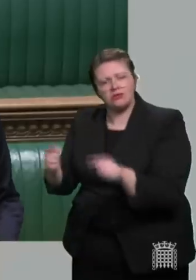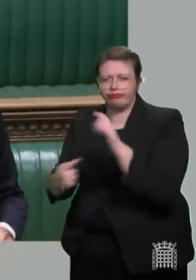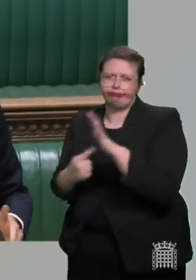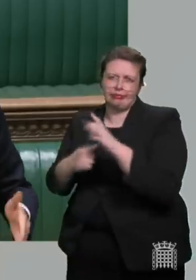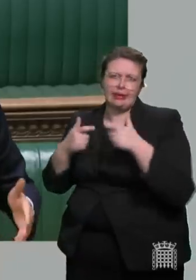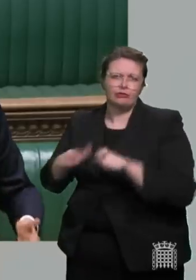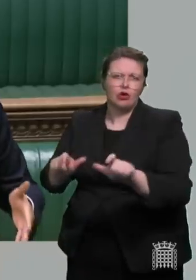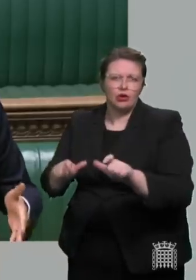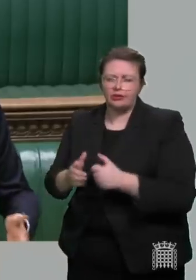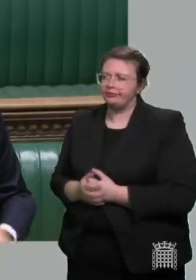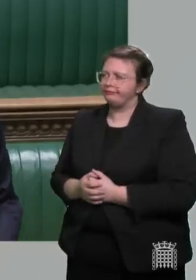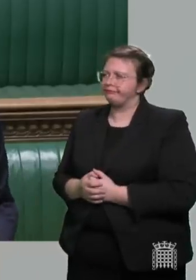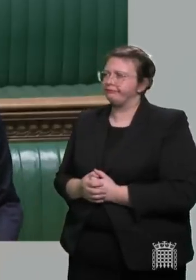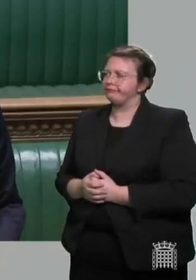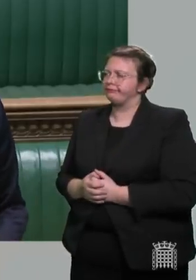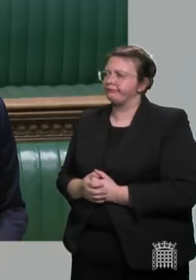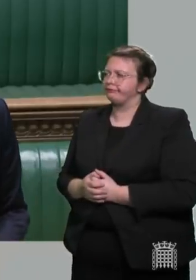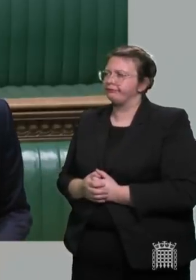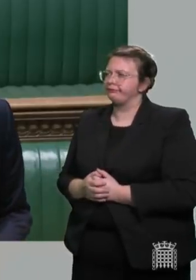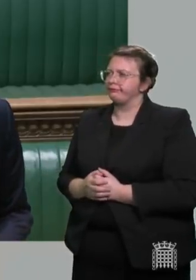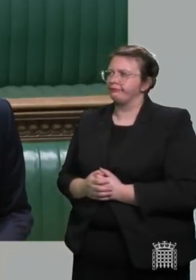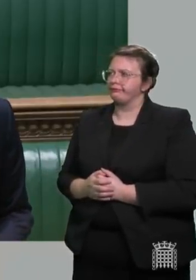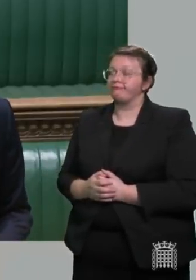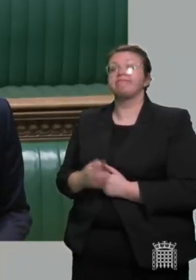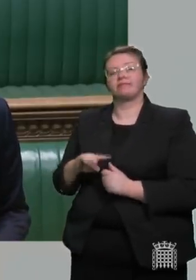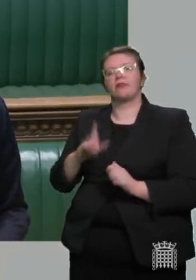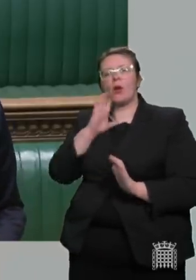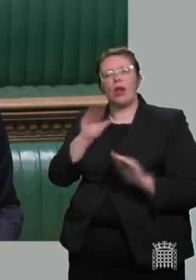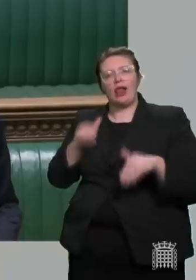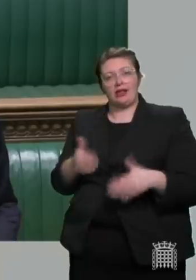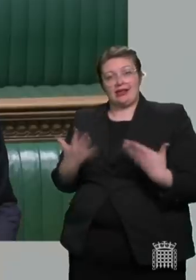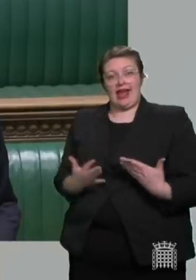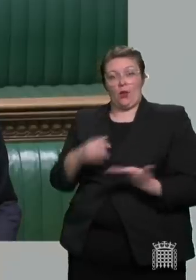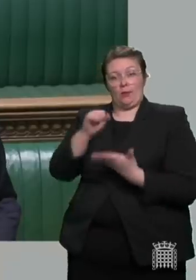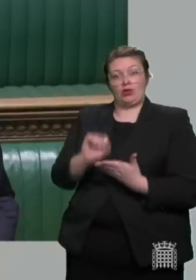Let me turn straightaway to the first part of this Budget’s plan, to protect